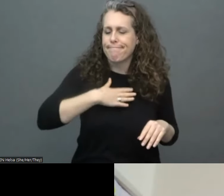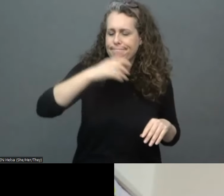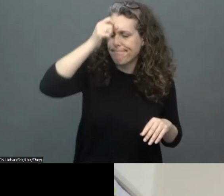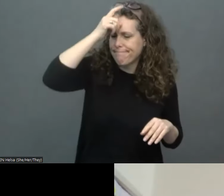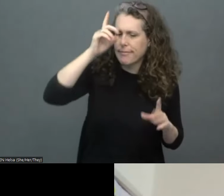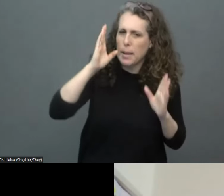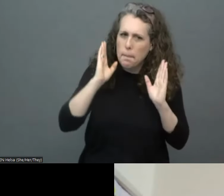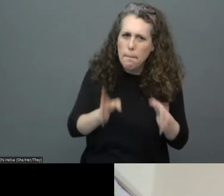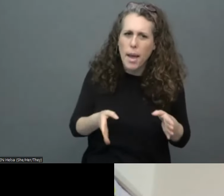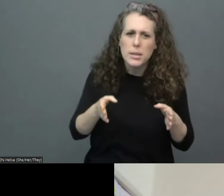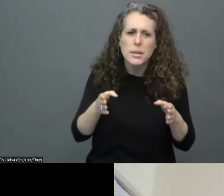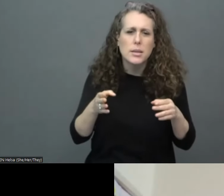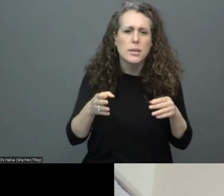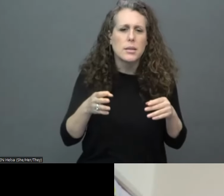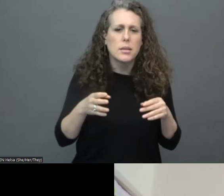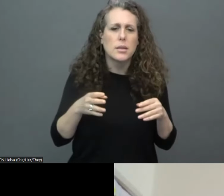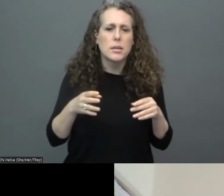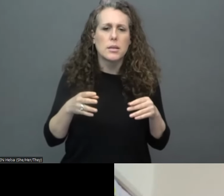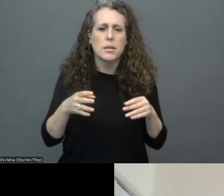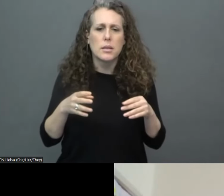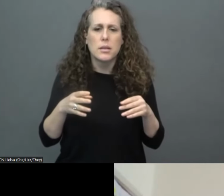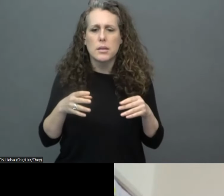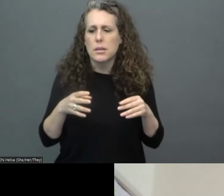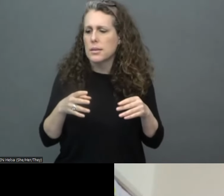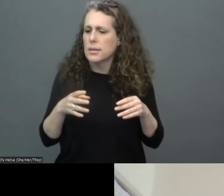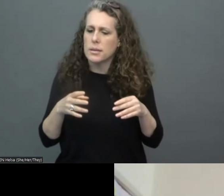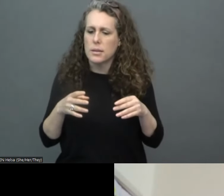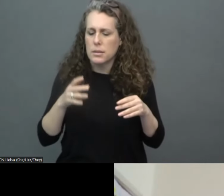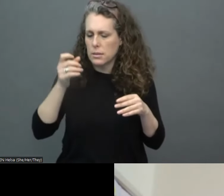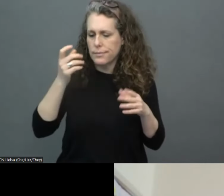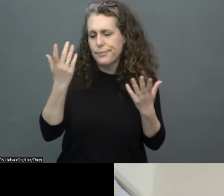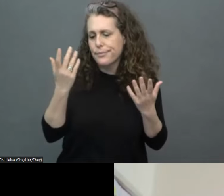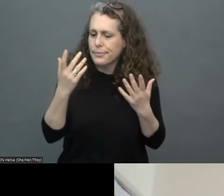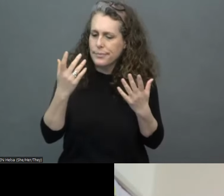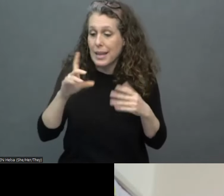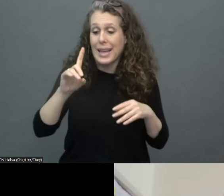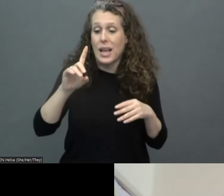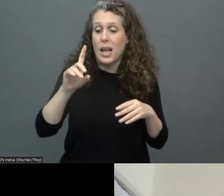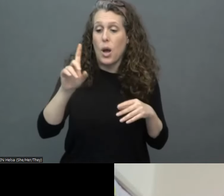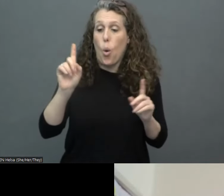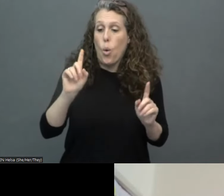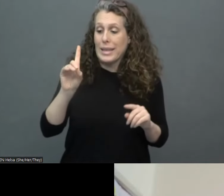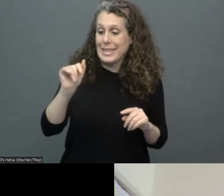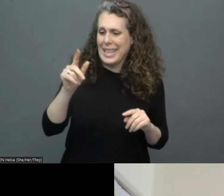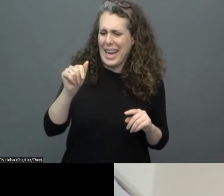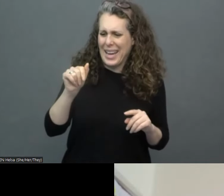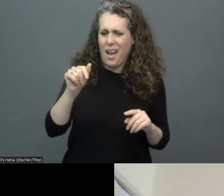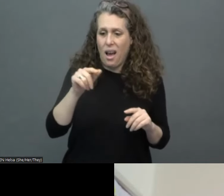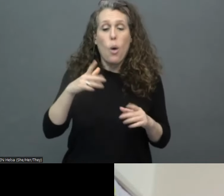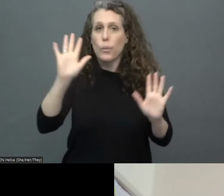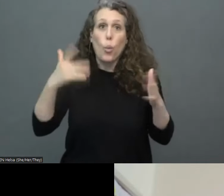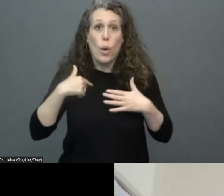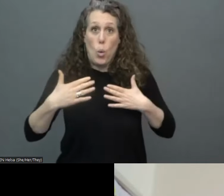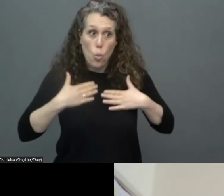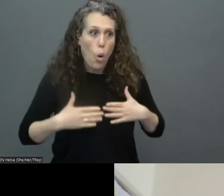a very brief overview of the type of data that are necessary in order to be build